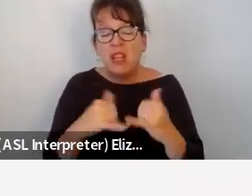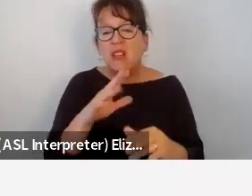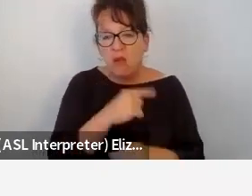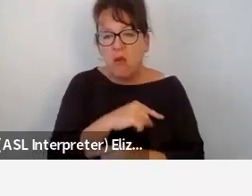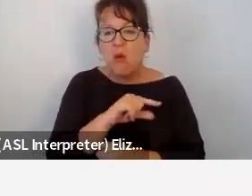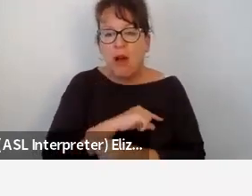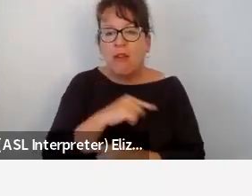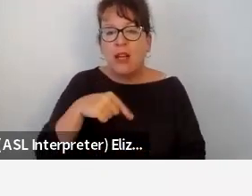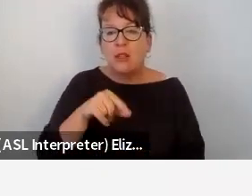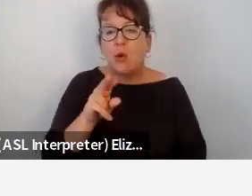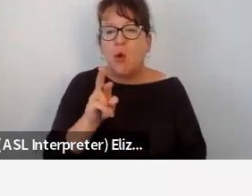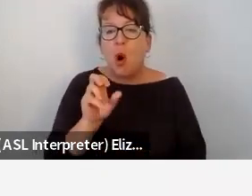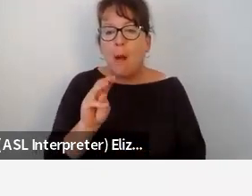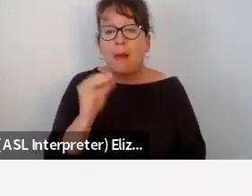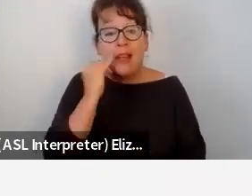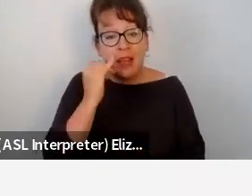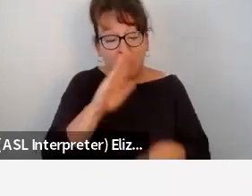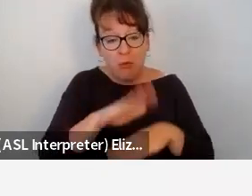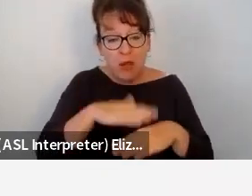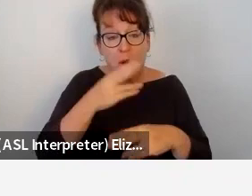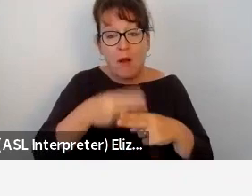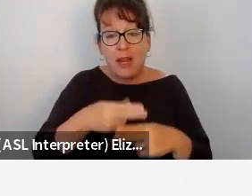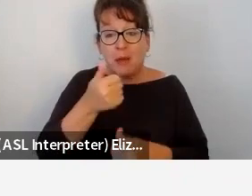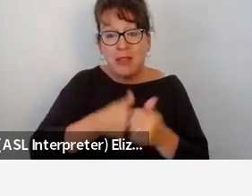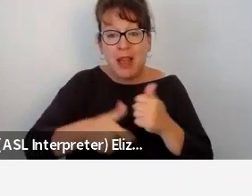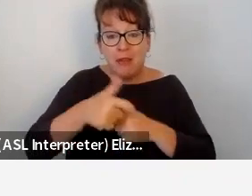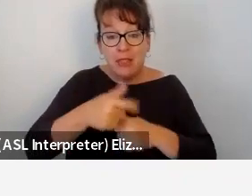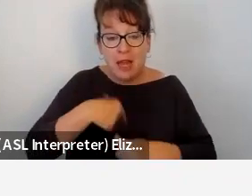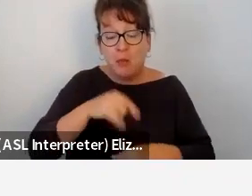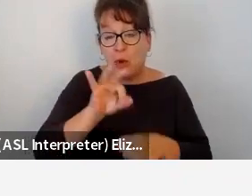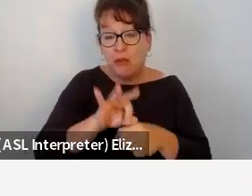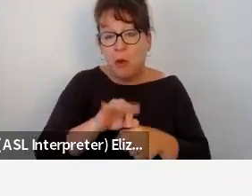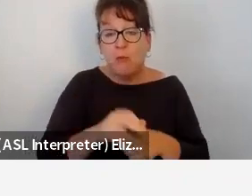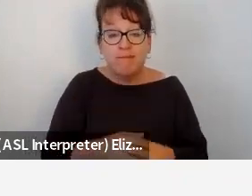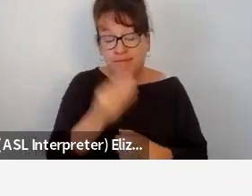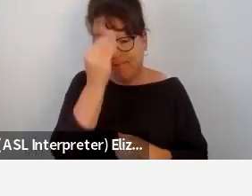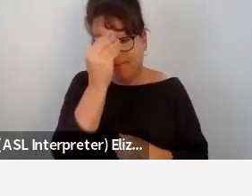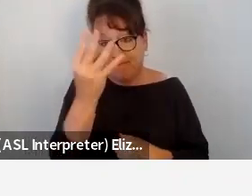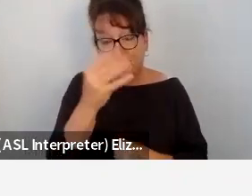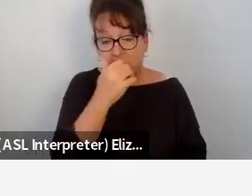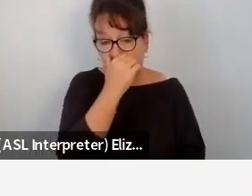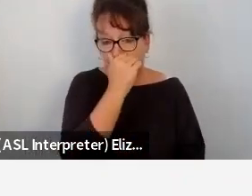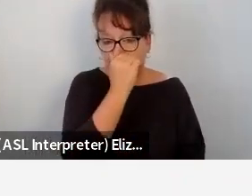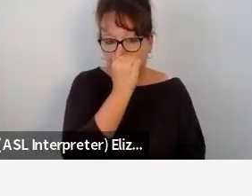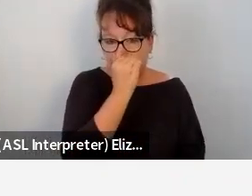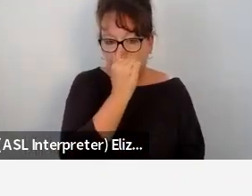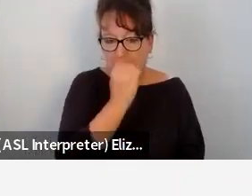funded fully commercial technologies, but we heard from our stakeholders about the limited market